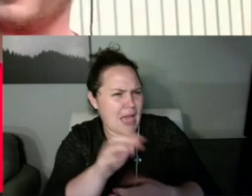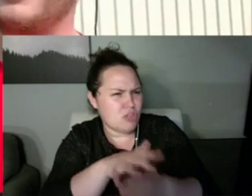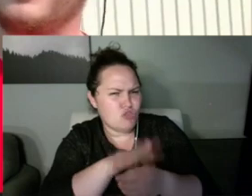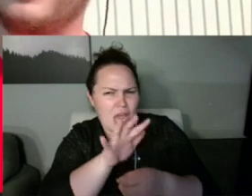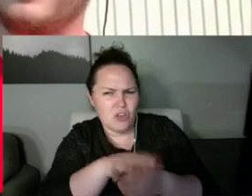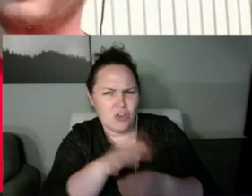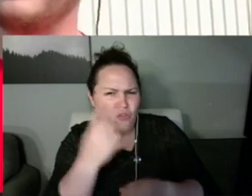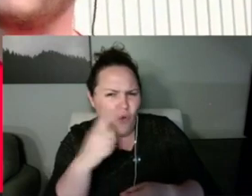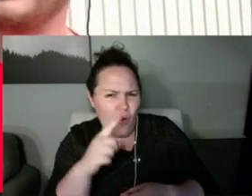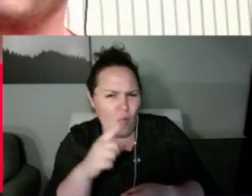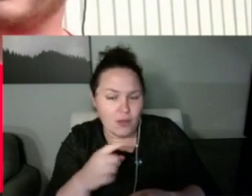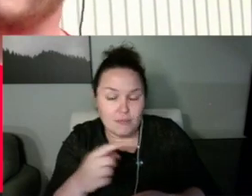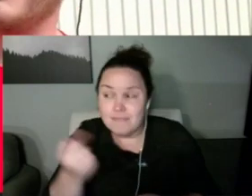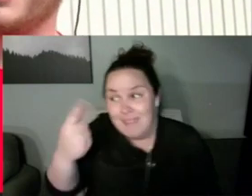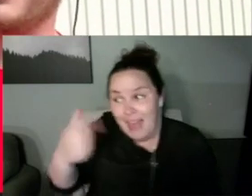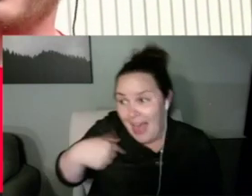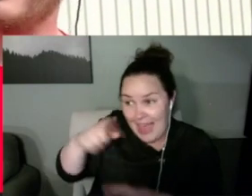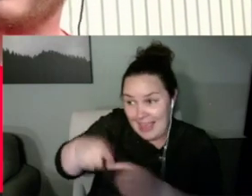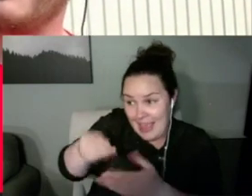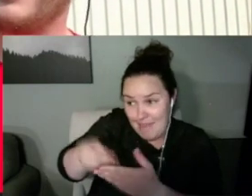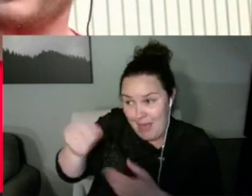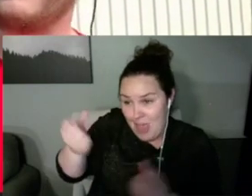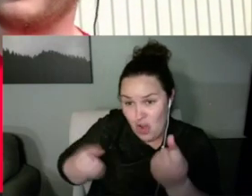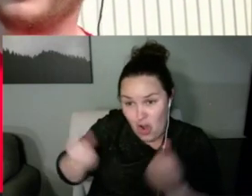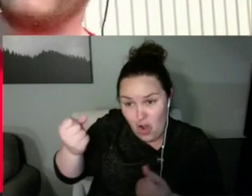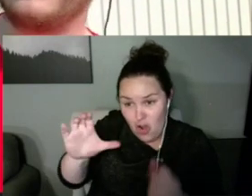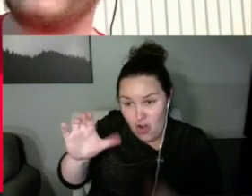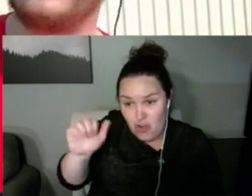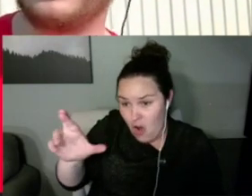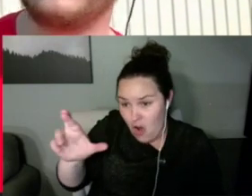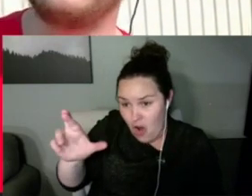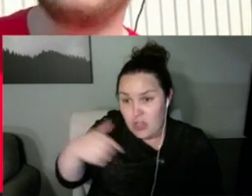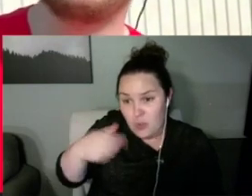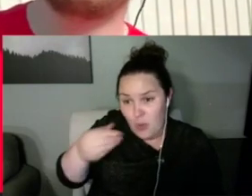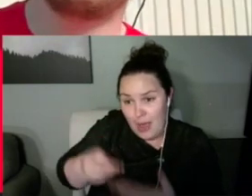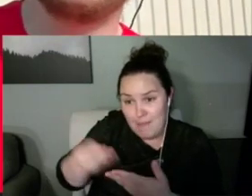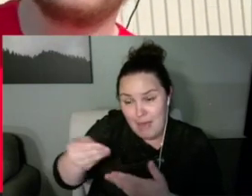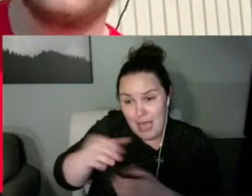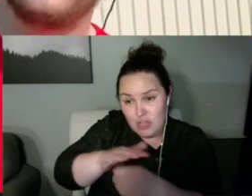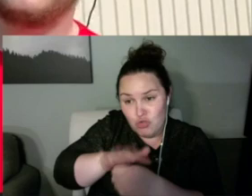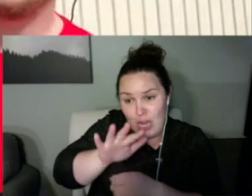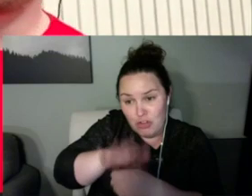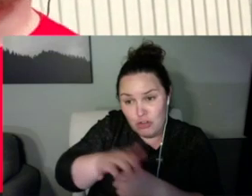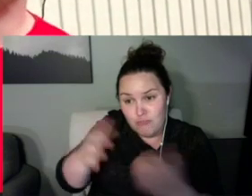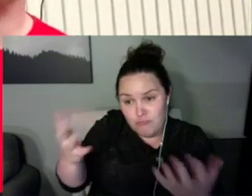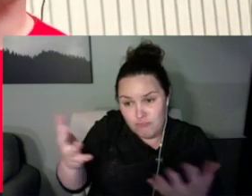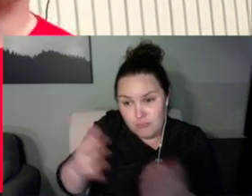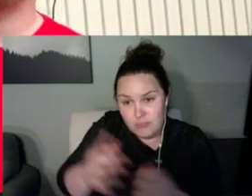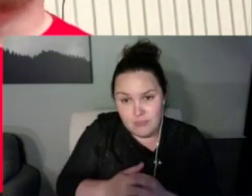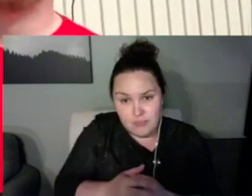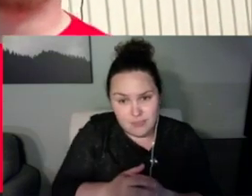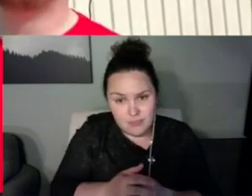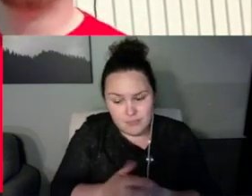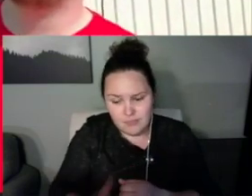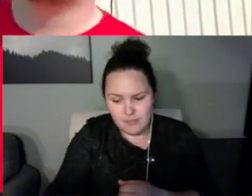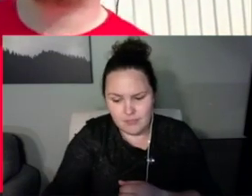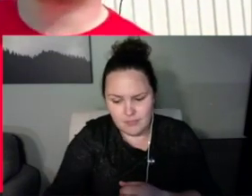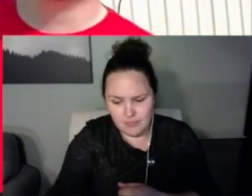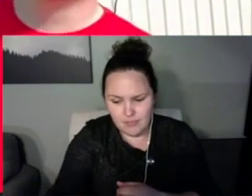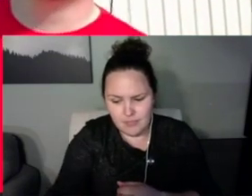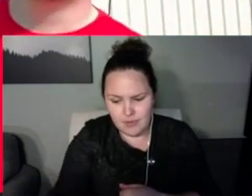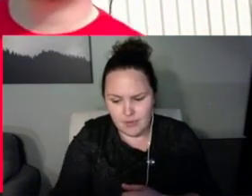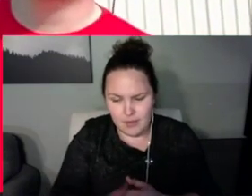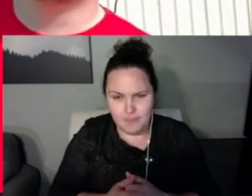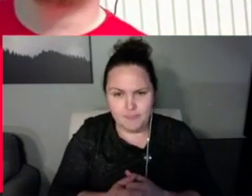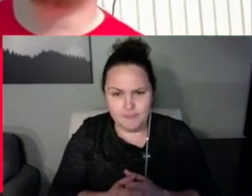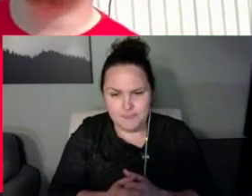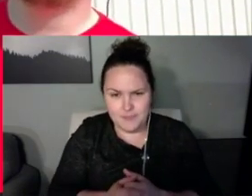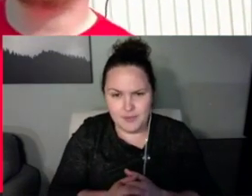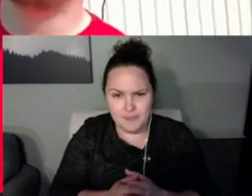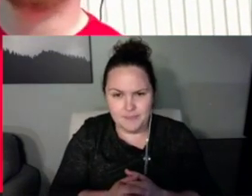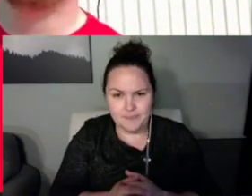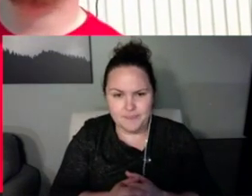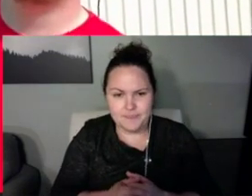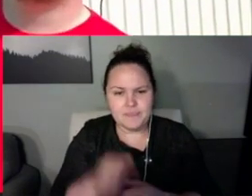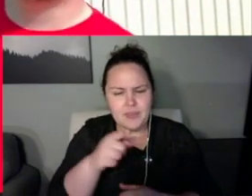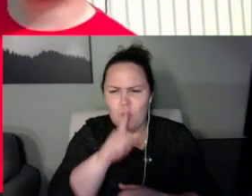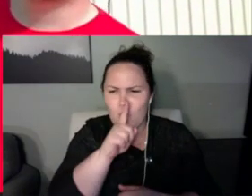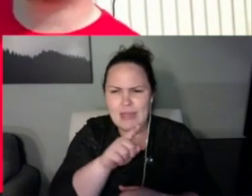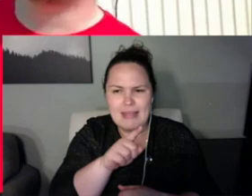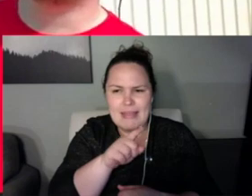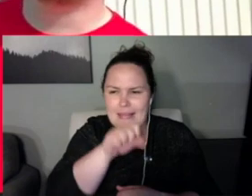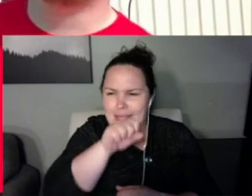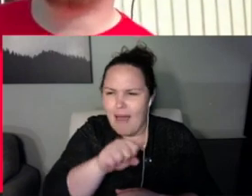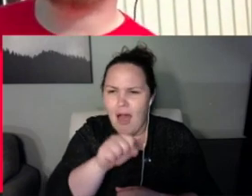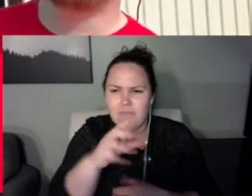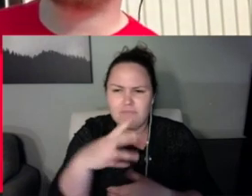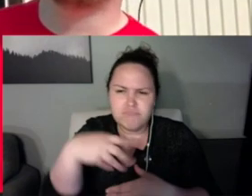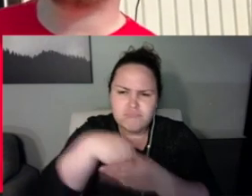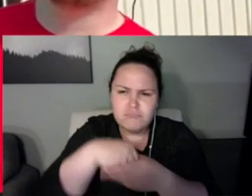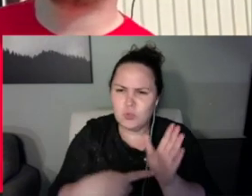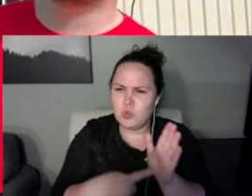I said, Because I don't get to buy a car so I bought the tractor instead.